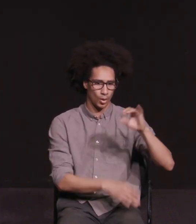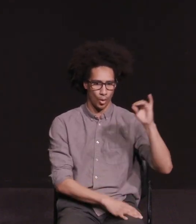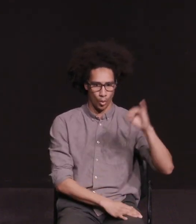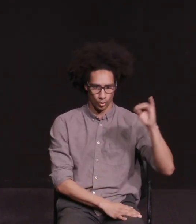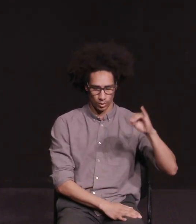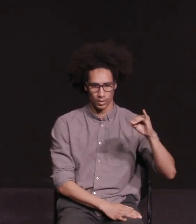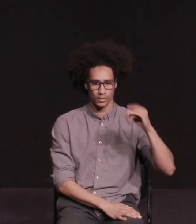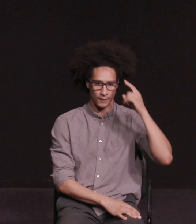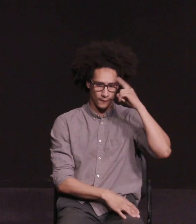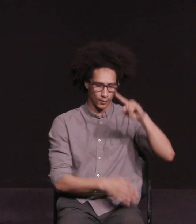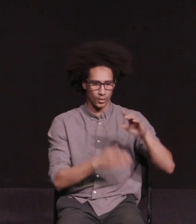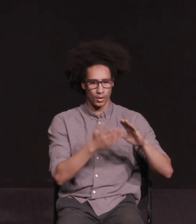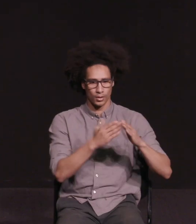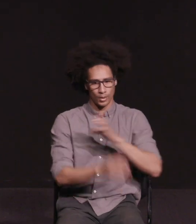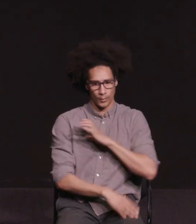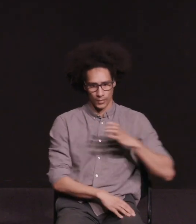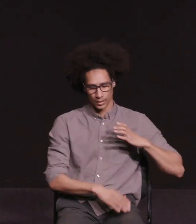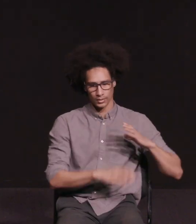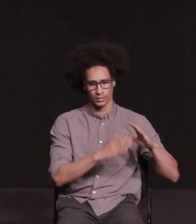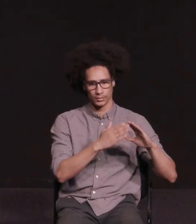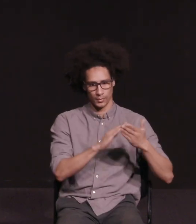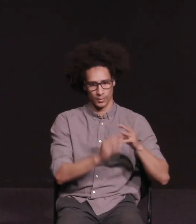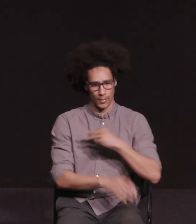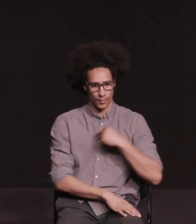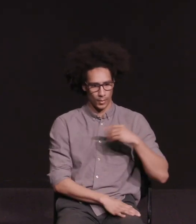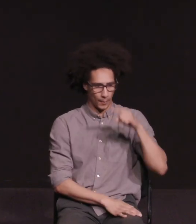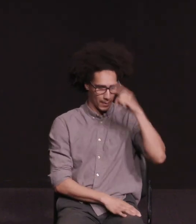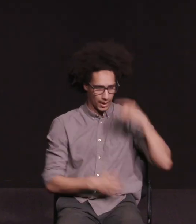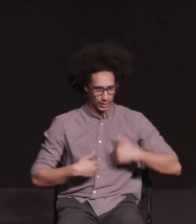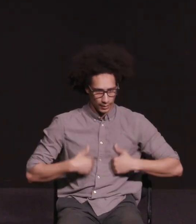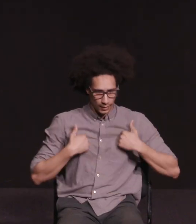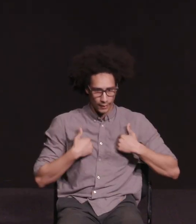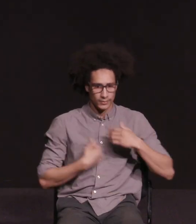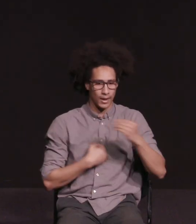for Black Lives at Cal, and the Chosen for Change foundation in